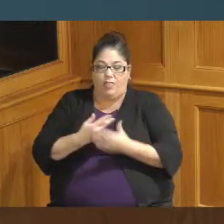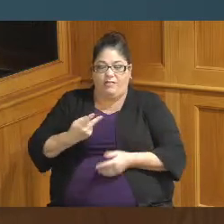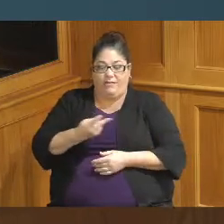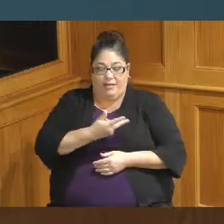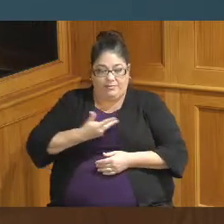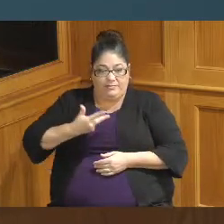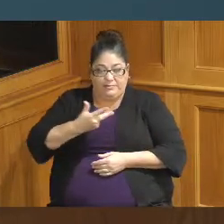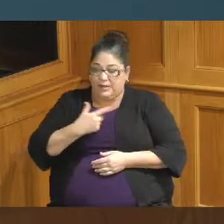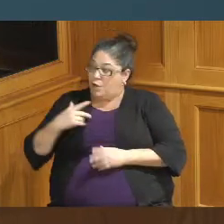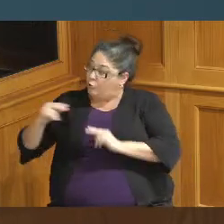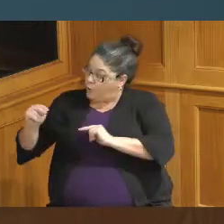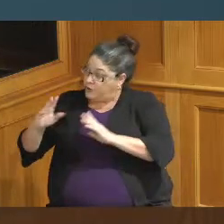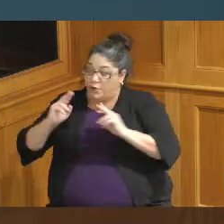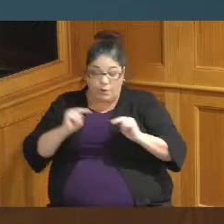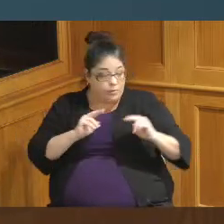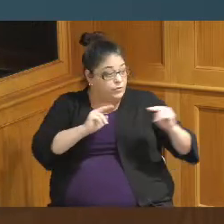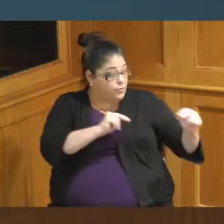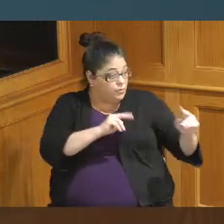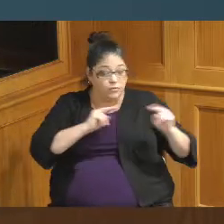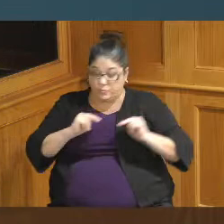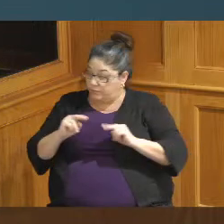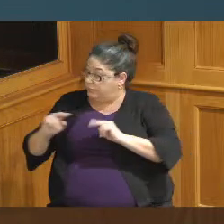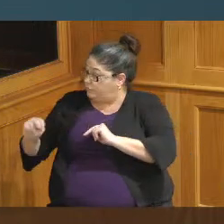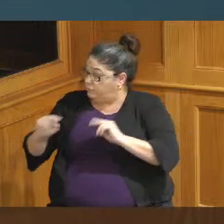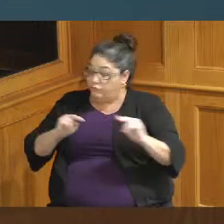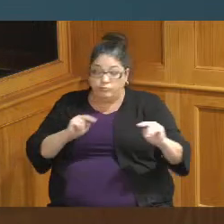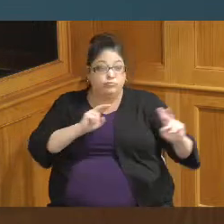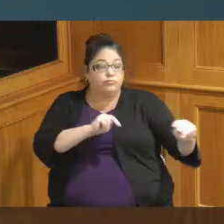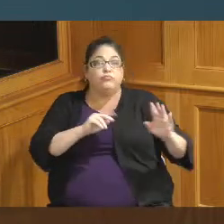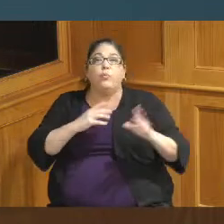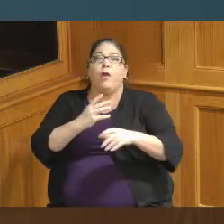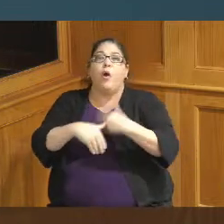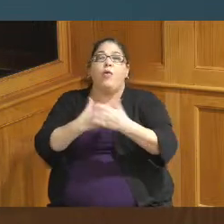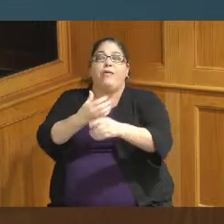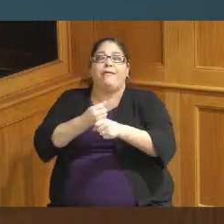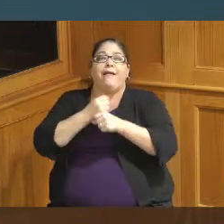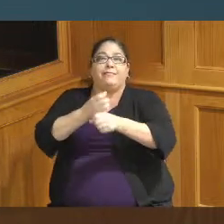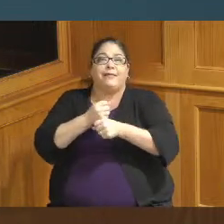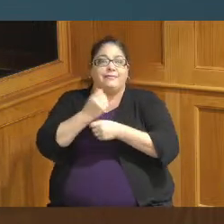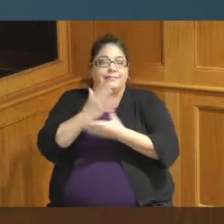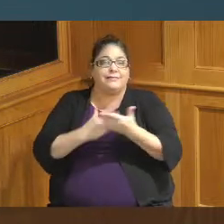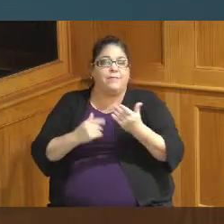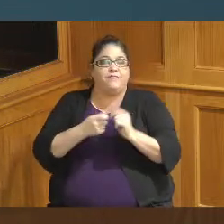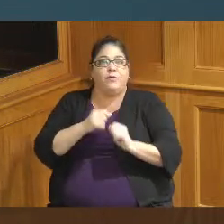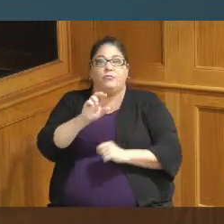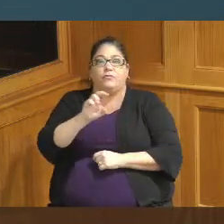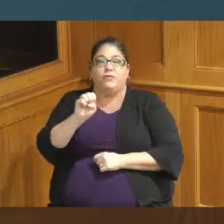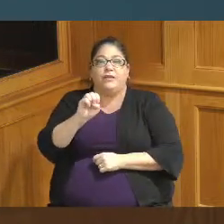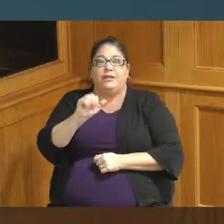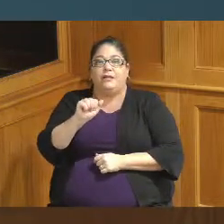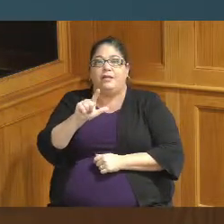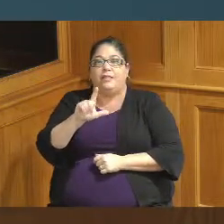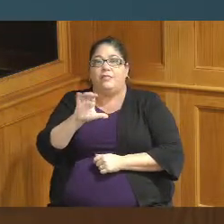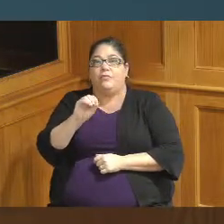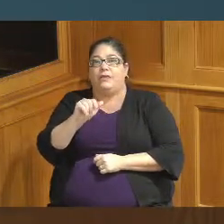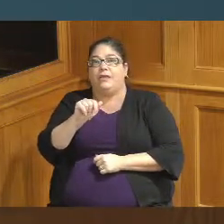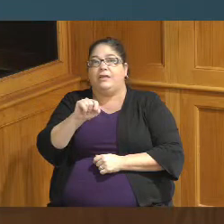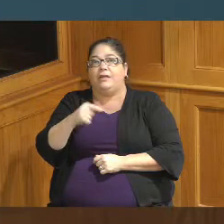everybody got something everybody got something out of this reallocation and I think that you